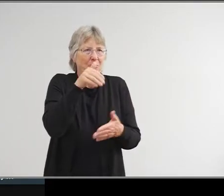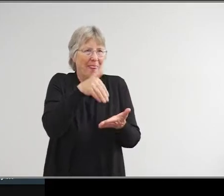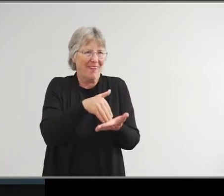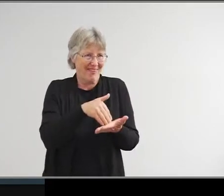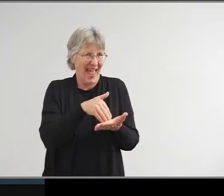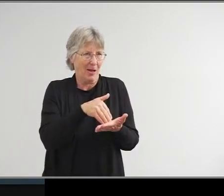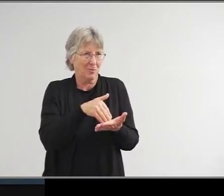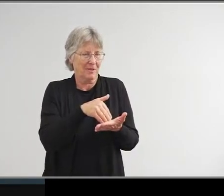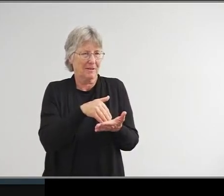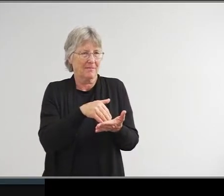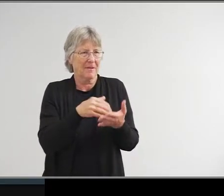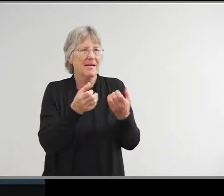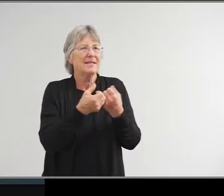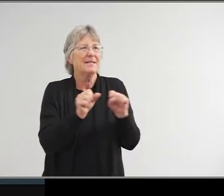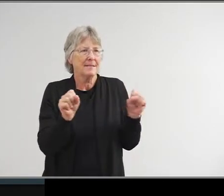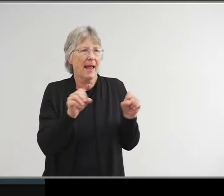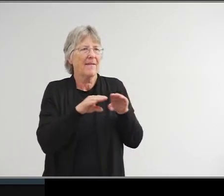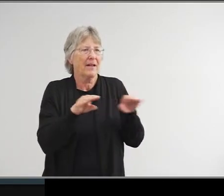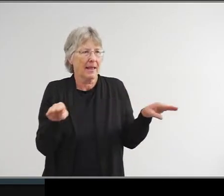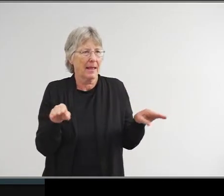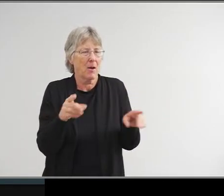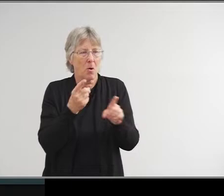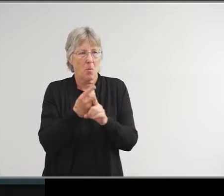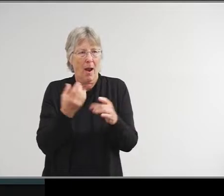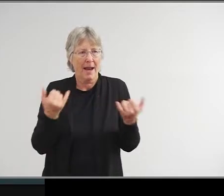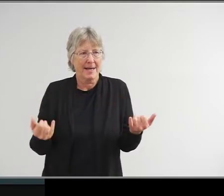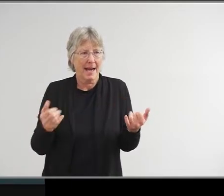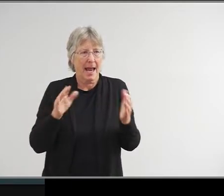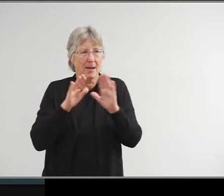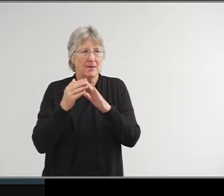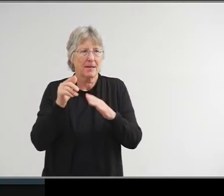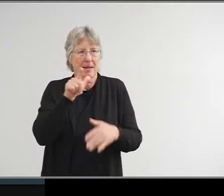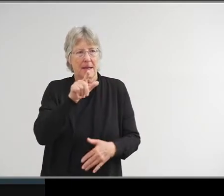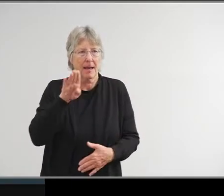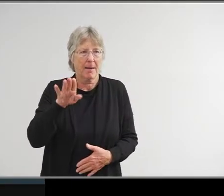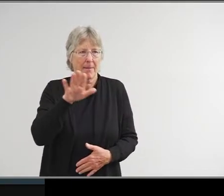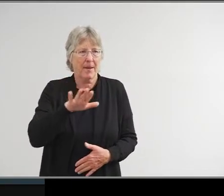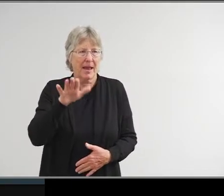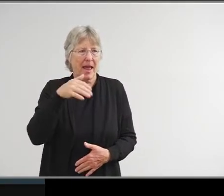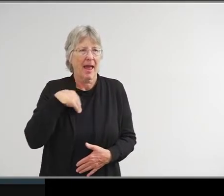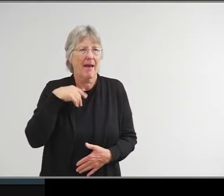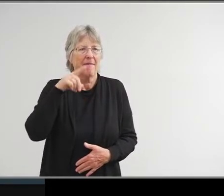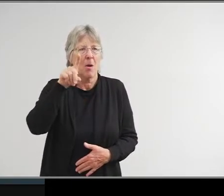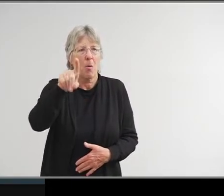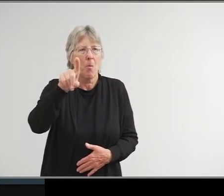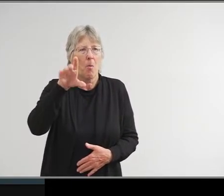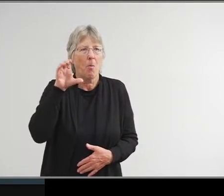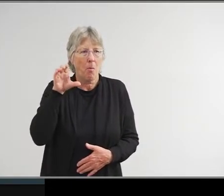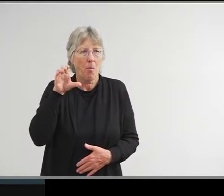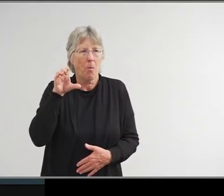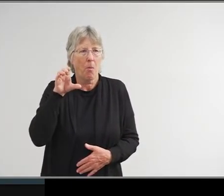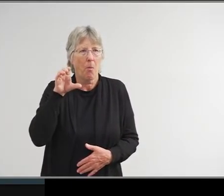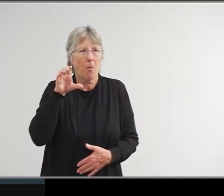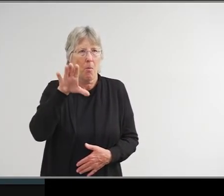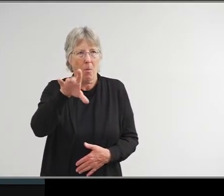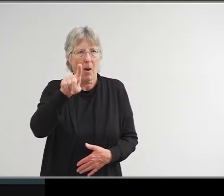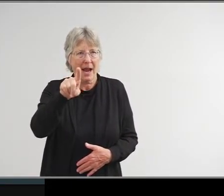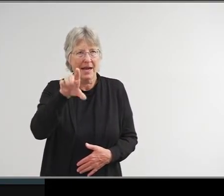And I will cite that currently the City of Long Beach hovers around 100 cases per 100,000 people.